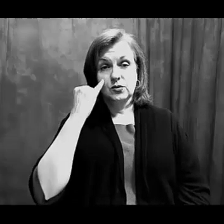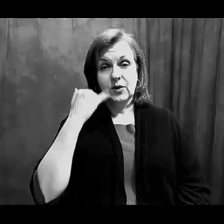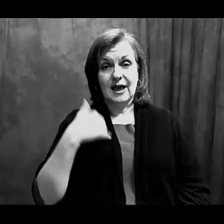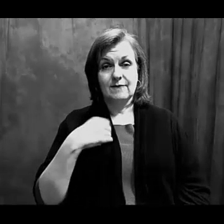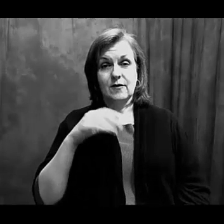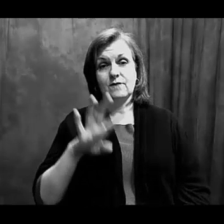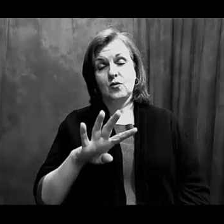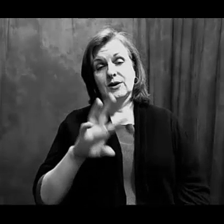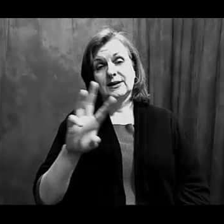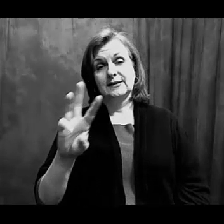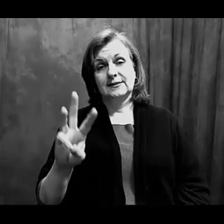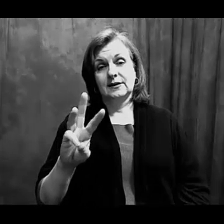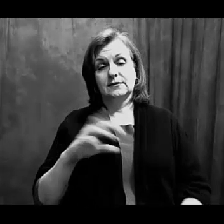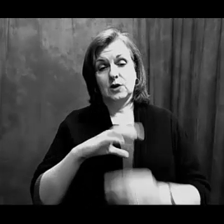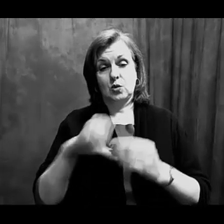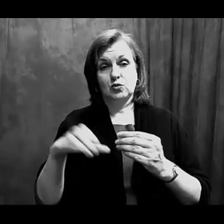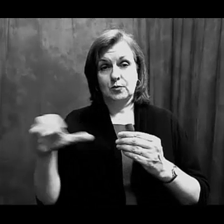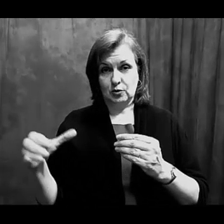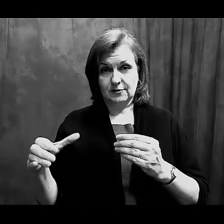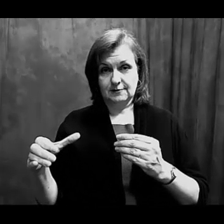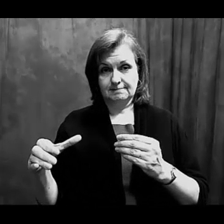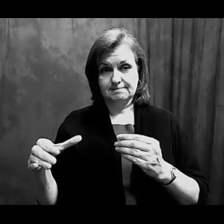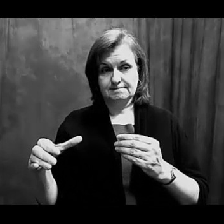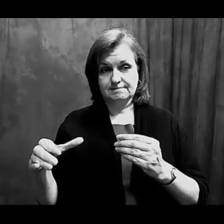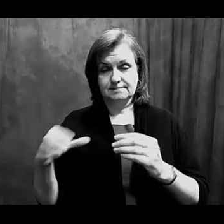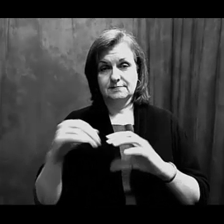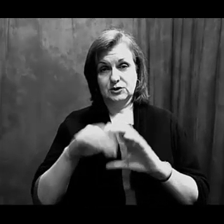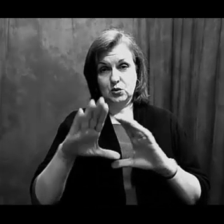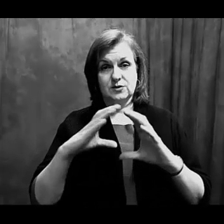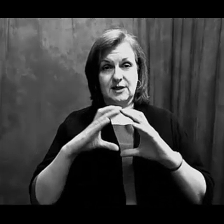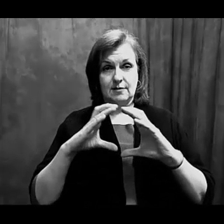46 chromosomes in you